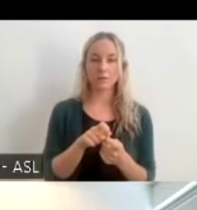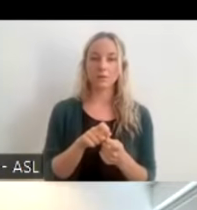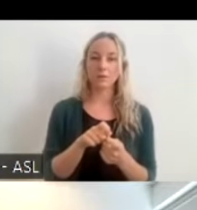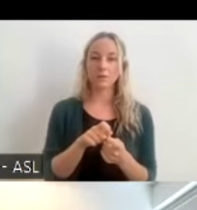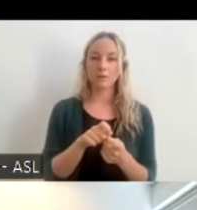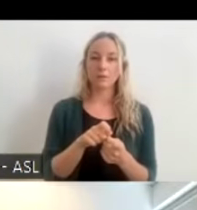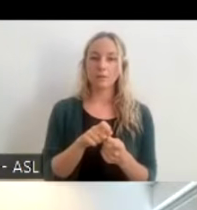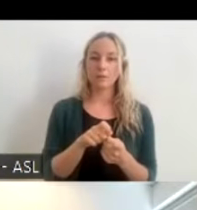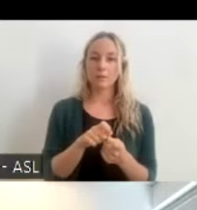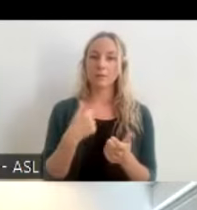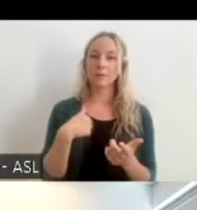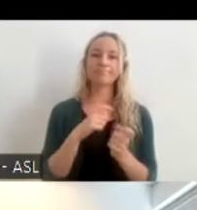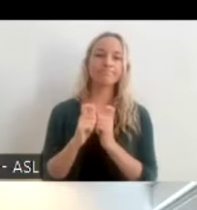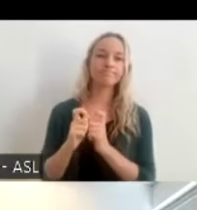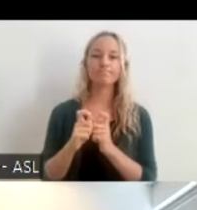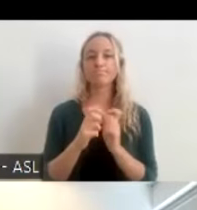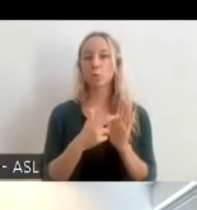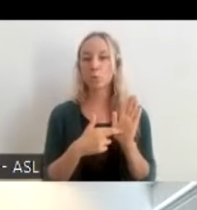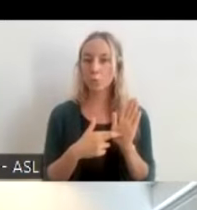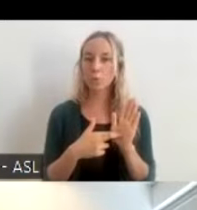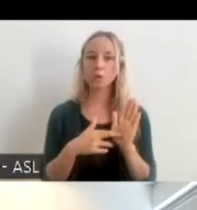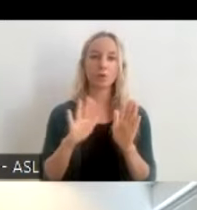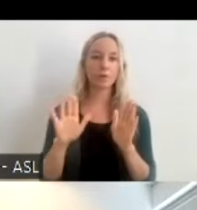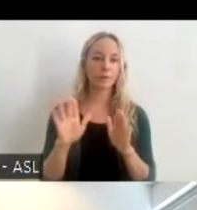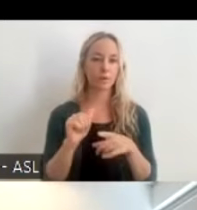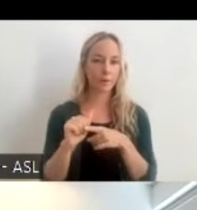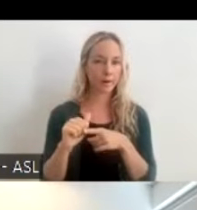just two examples that I'm sharing here, But there's many